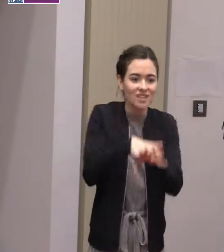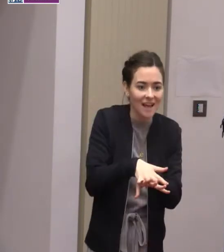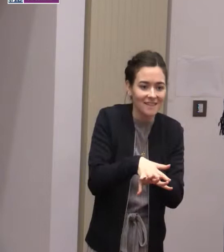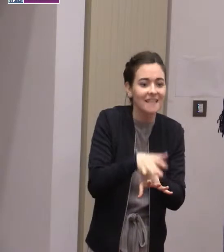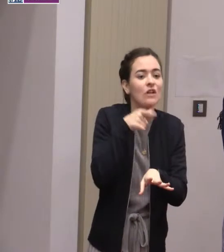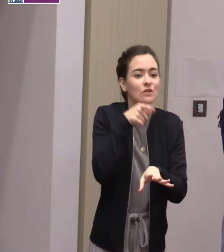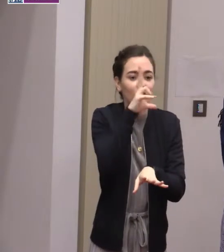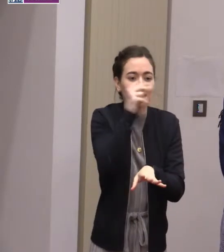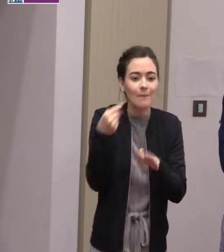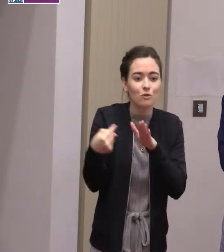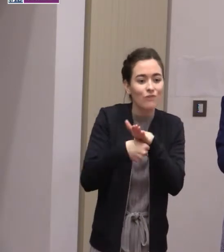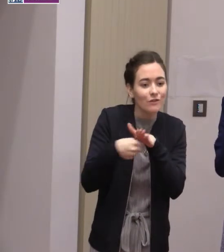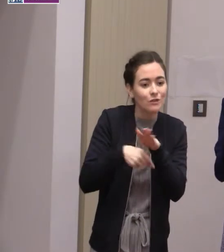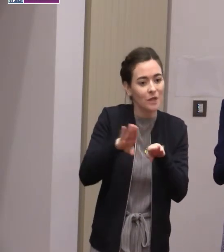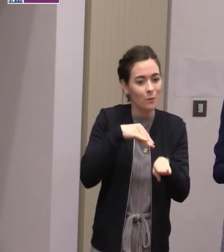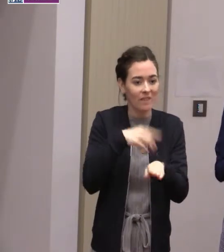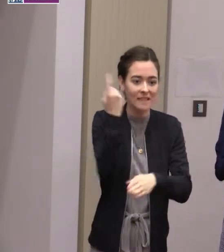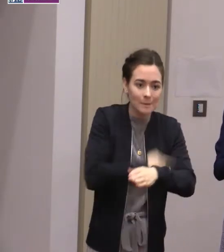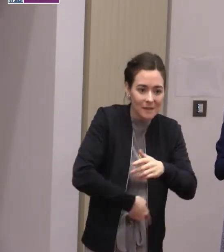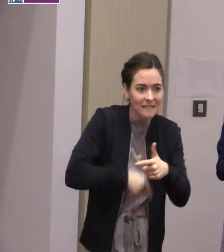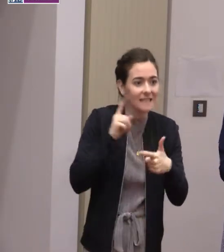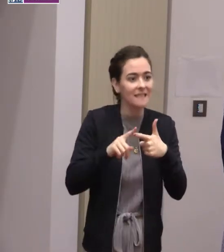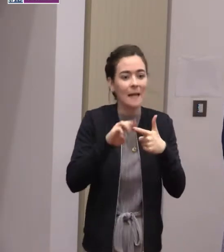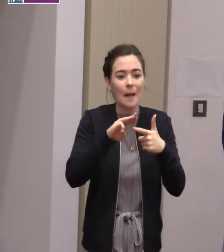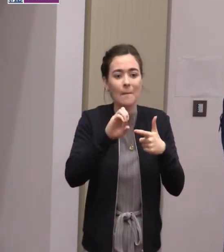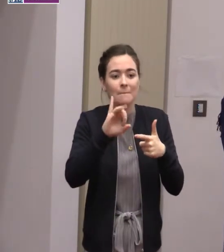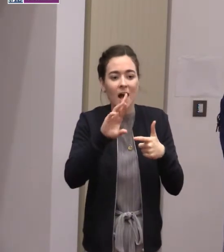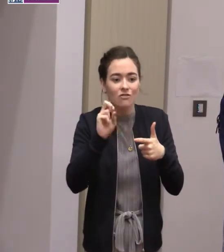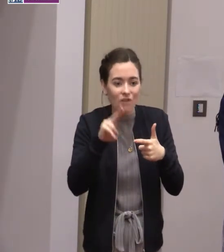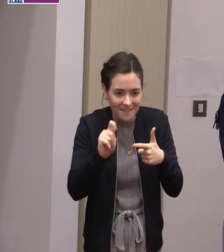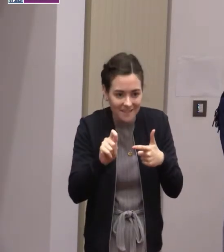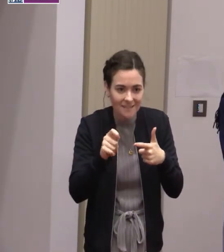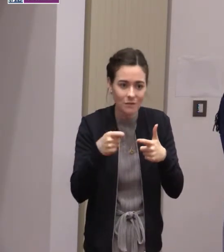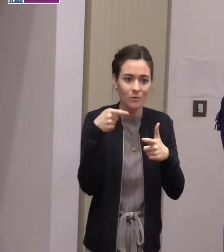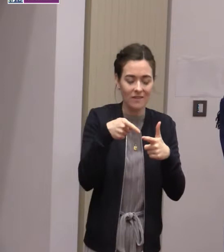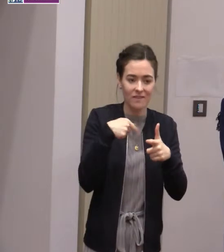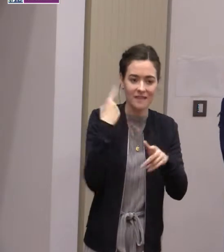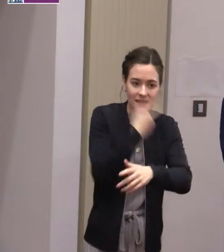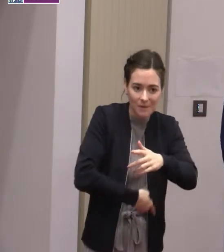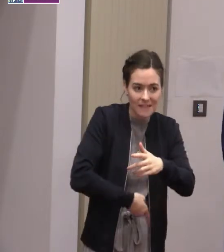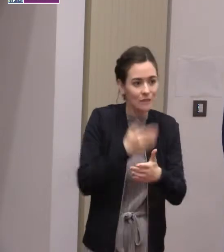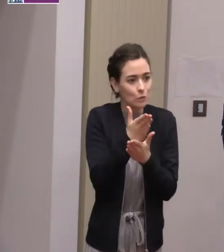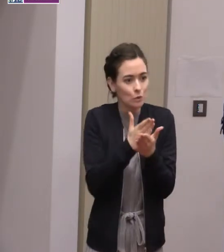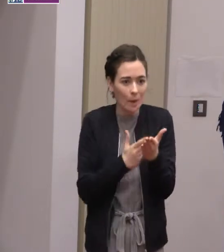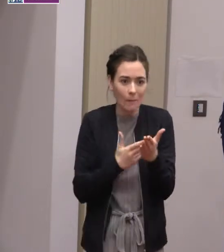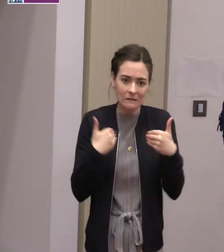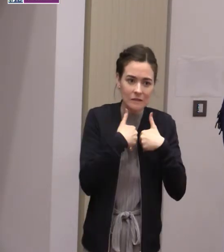So migrants with disabilities, some of the expressions of concern have been around these